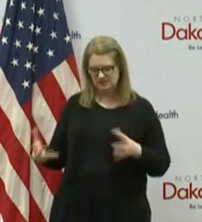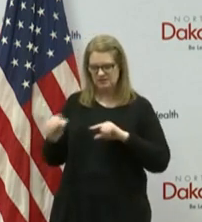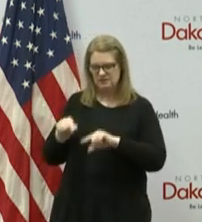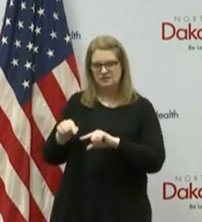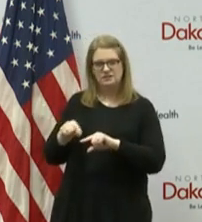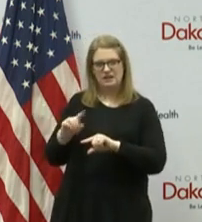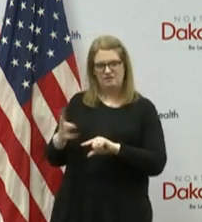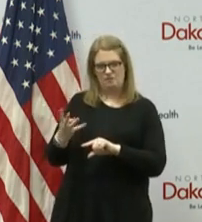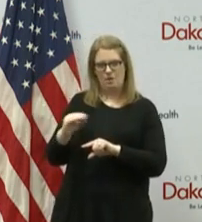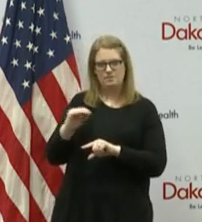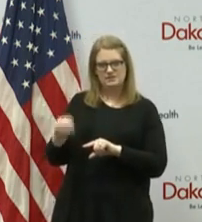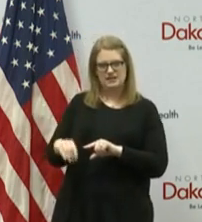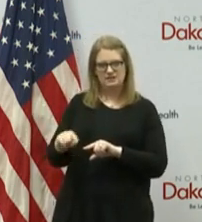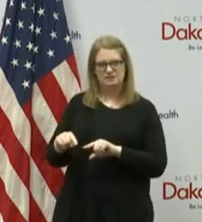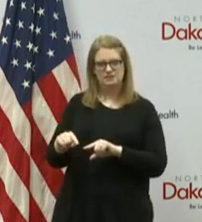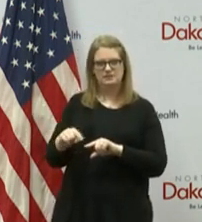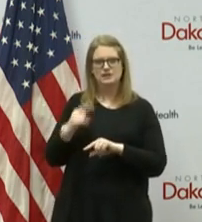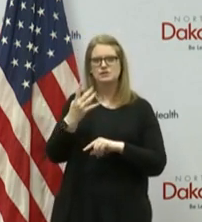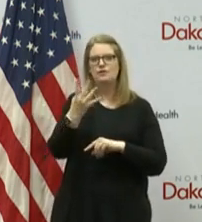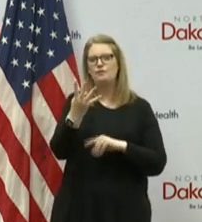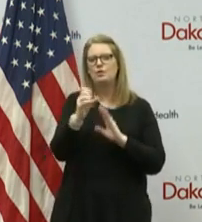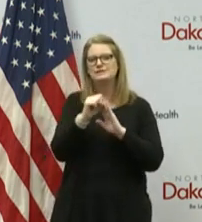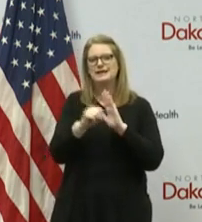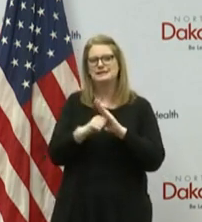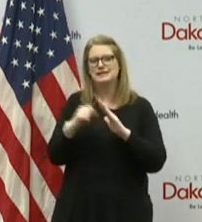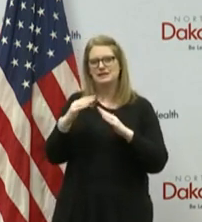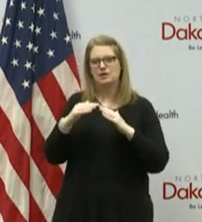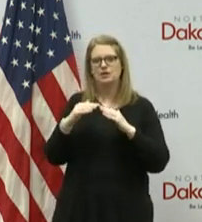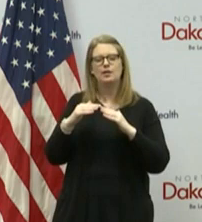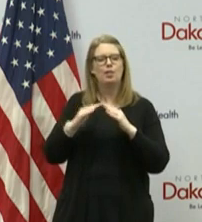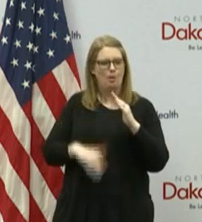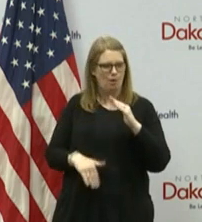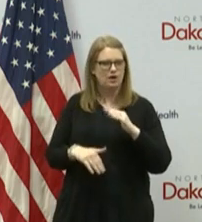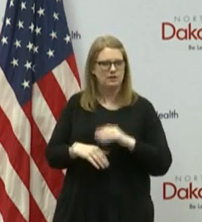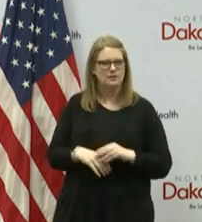PERCENT CUMULATIVE RATE THAT WE DESCRIBED IN THE CURRENT LIVE